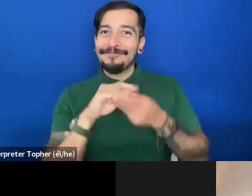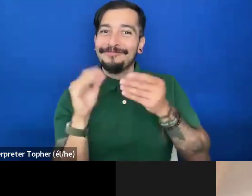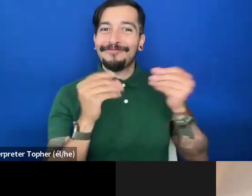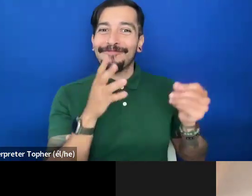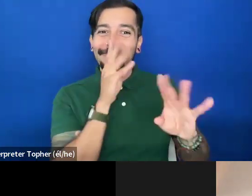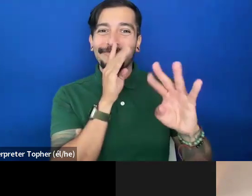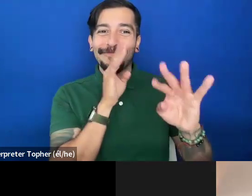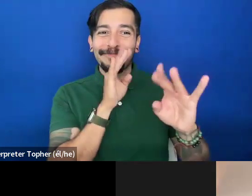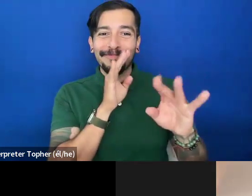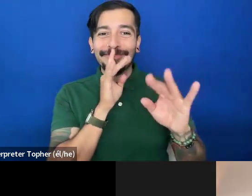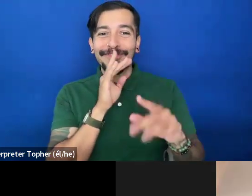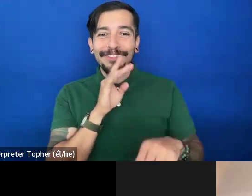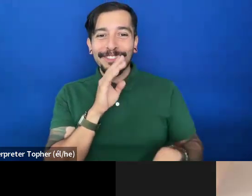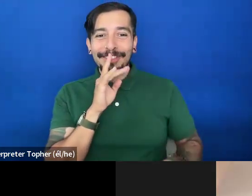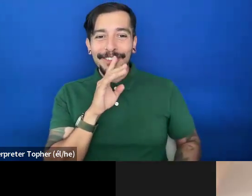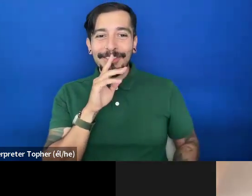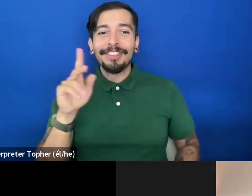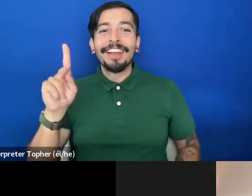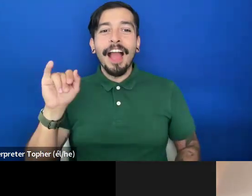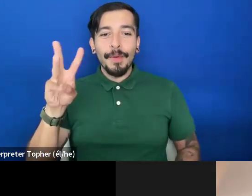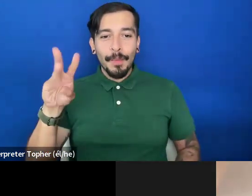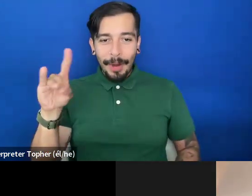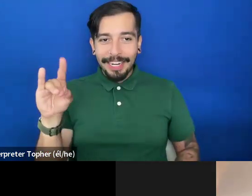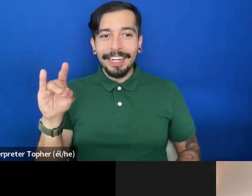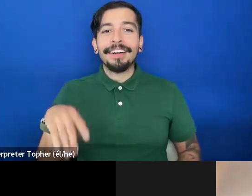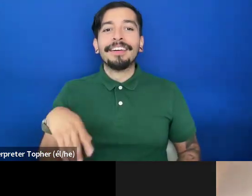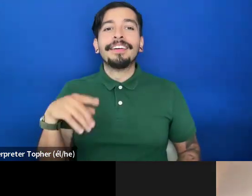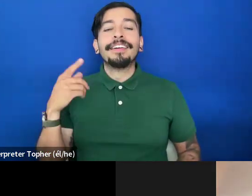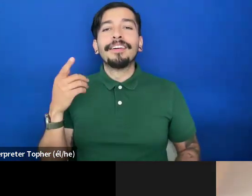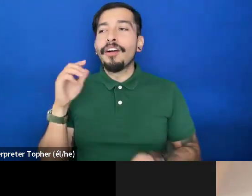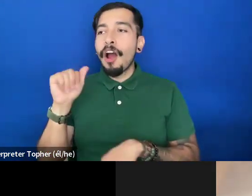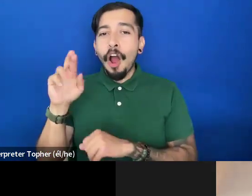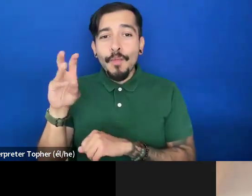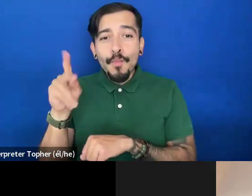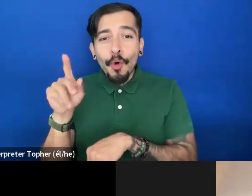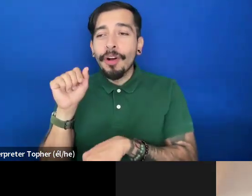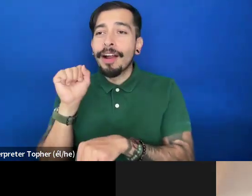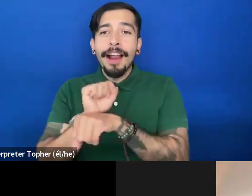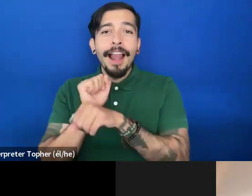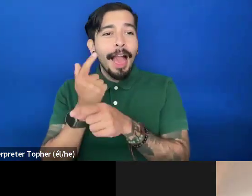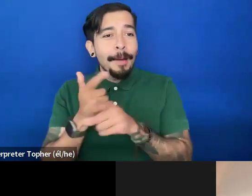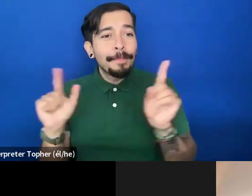It means collective survival. It means cross-disability dreaming, and envisioning, and organizing.